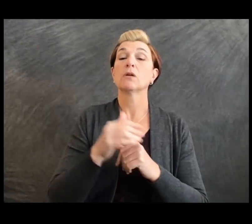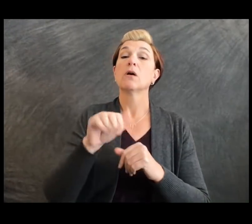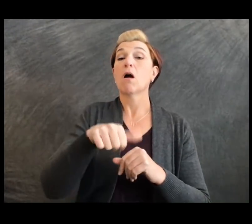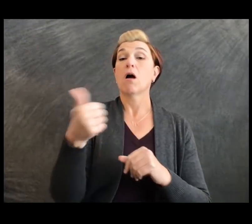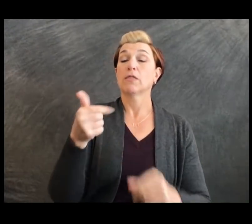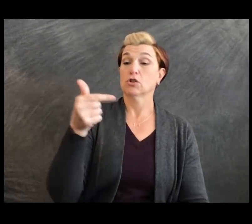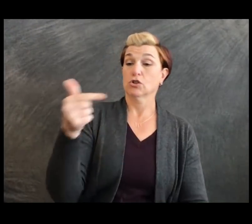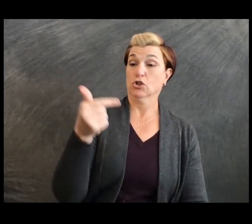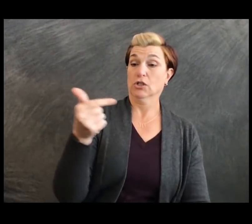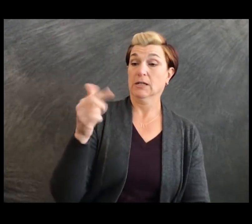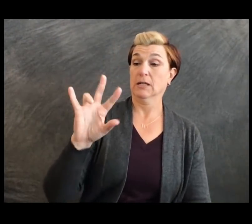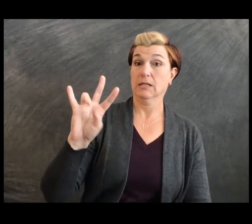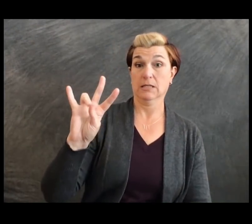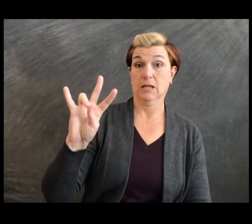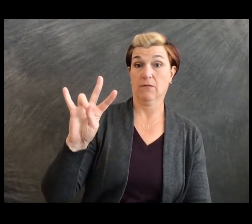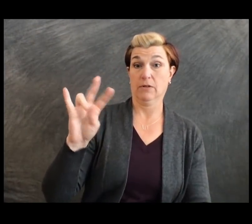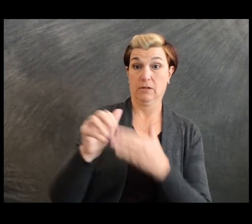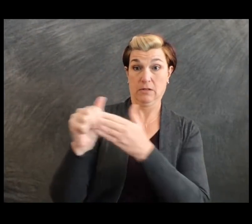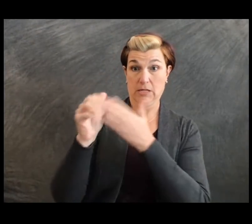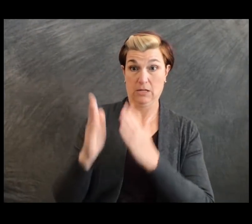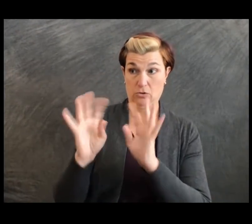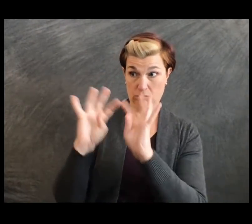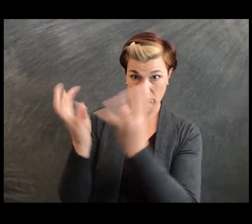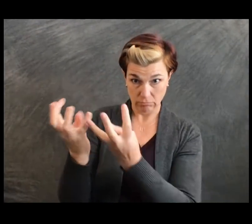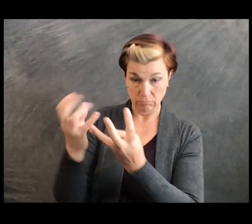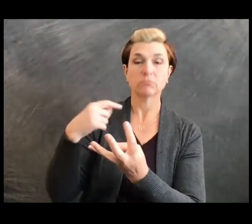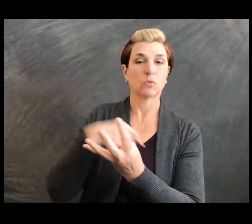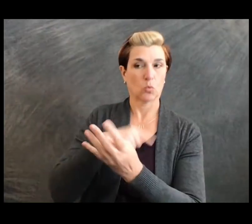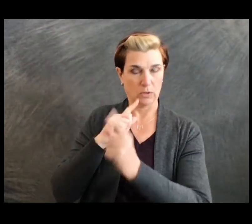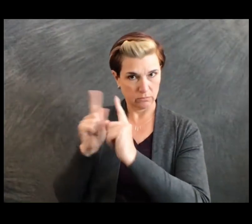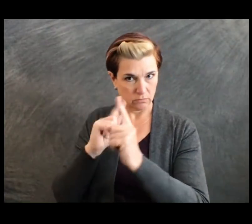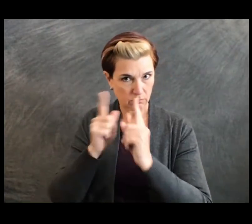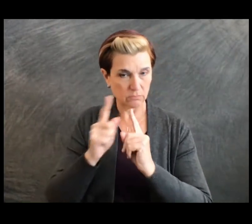probably know about that spoke to many of the governors spoke to almost all of